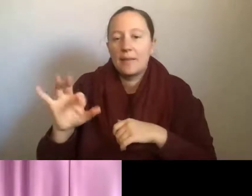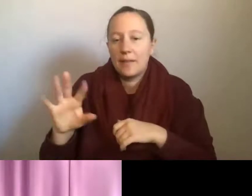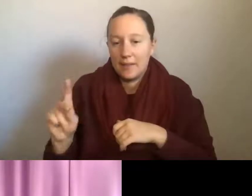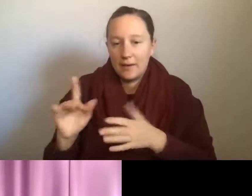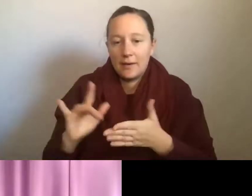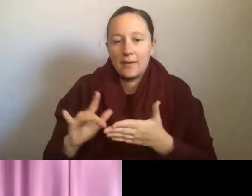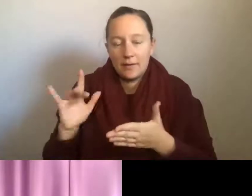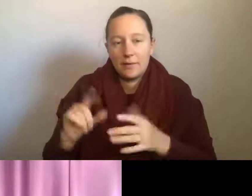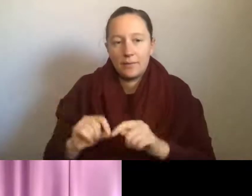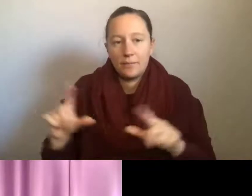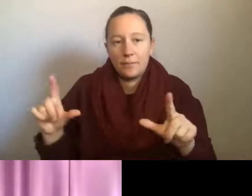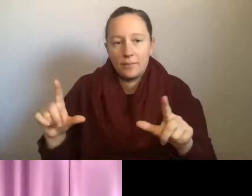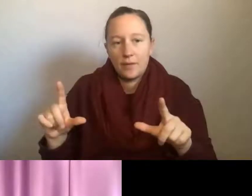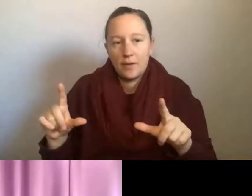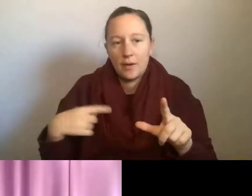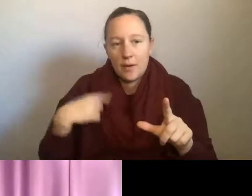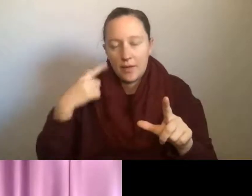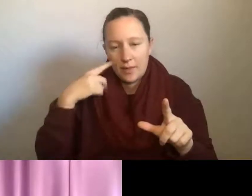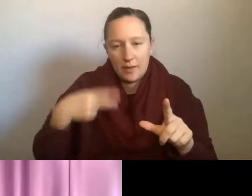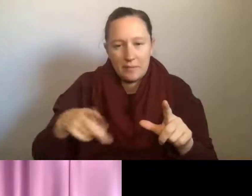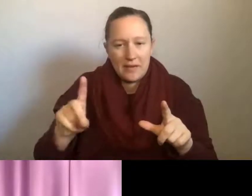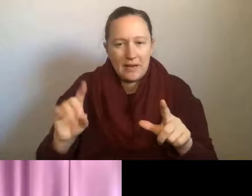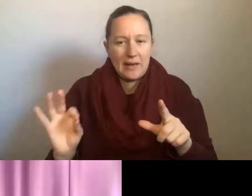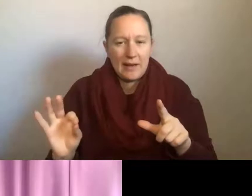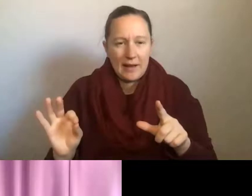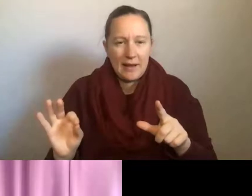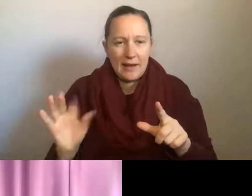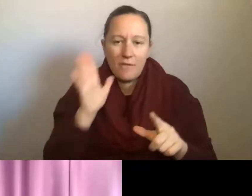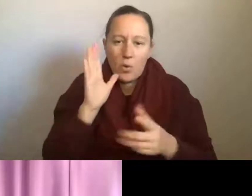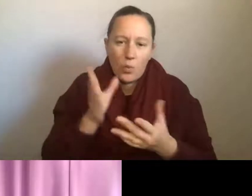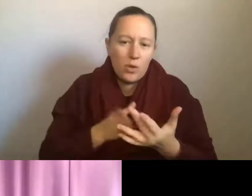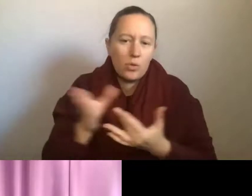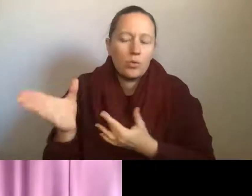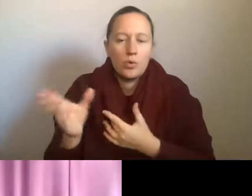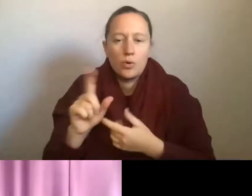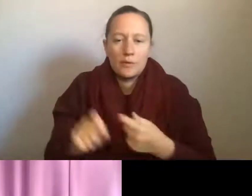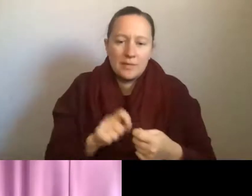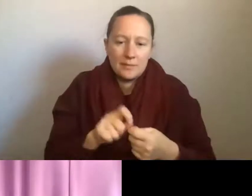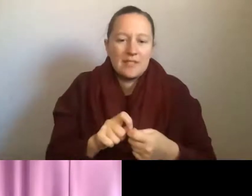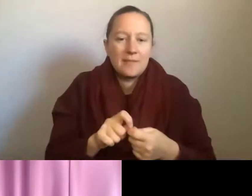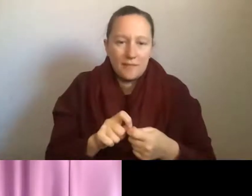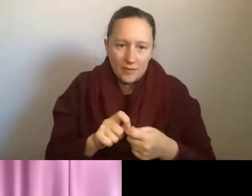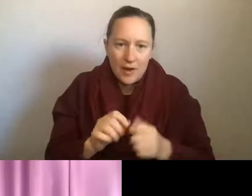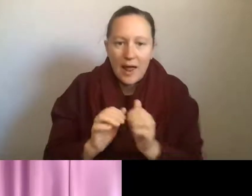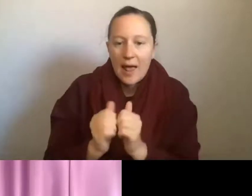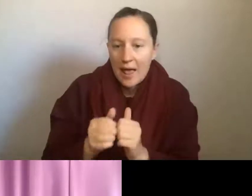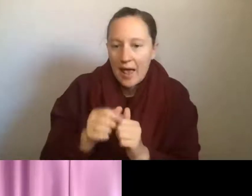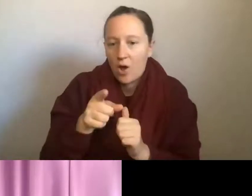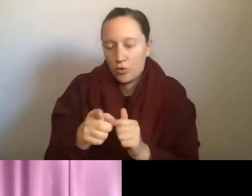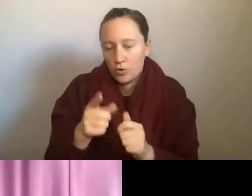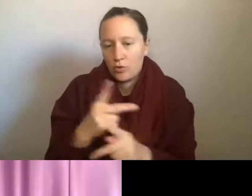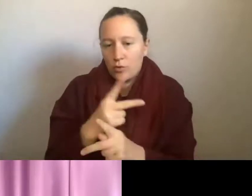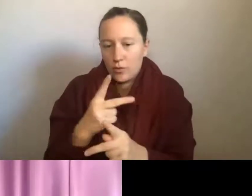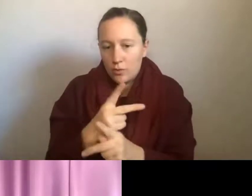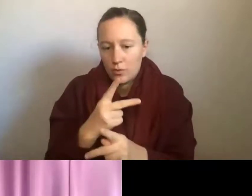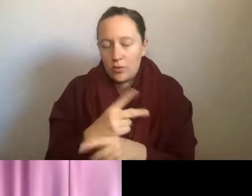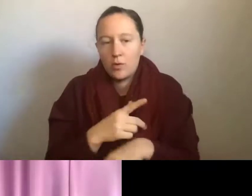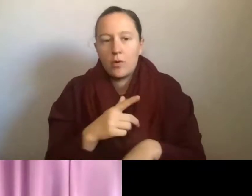And it will link to, I think, a PDF that goes through kind of specifically how you would go through RePORTER .. . Sheri Cummins: Yeah. Lisa Chadwick: .. . what kinds of fields